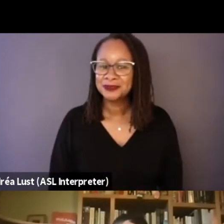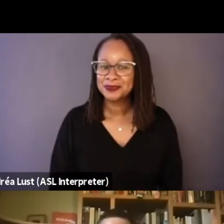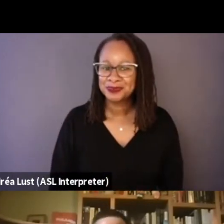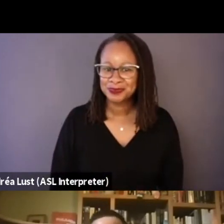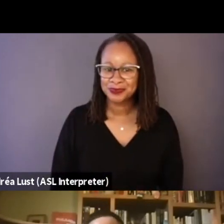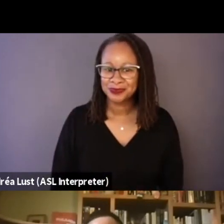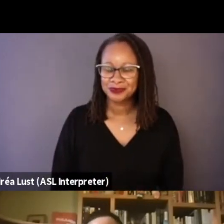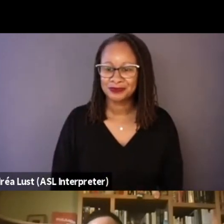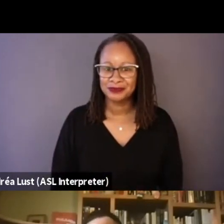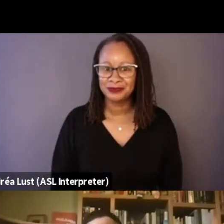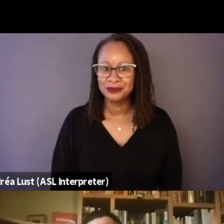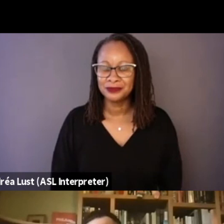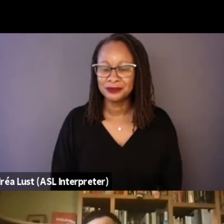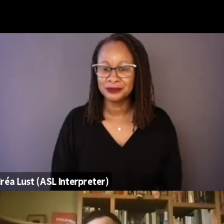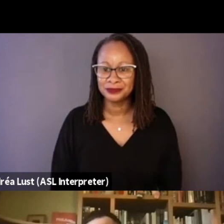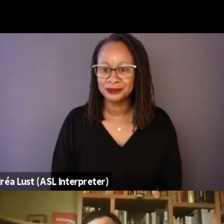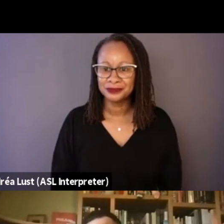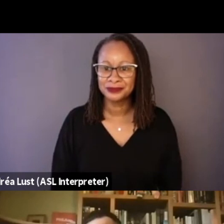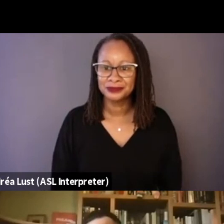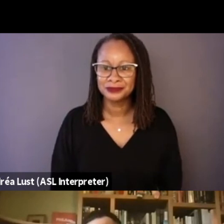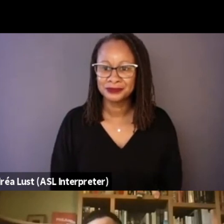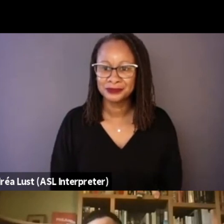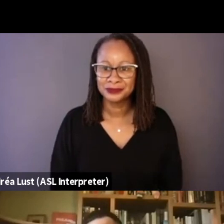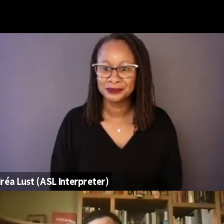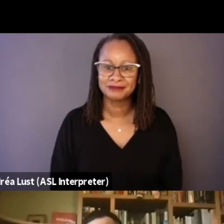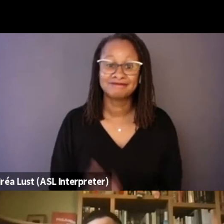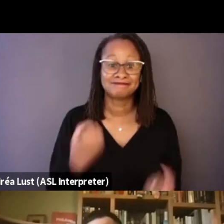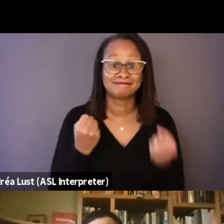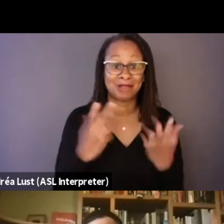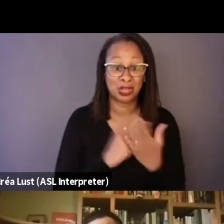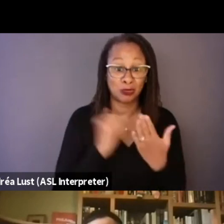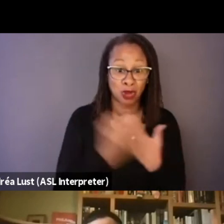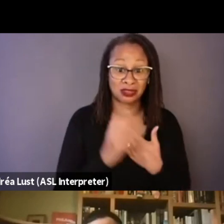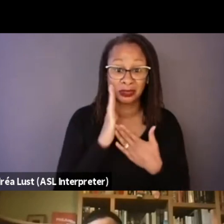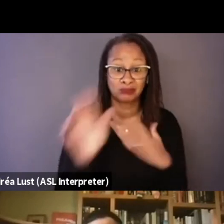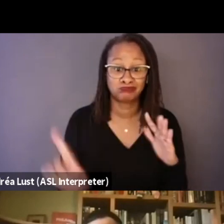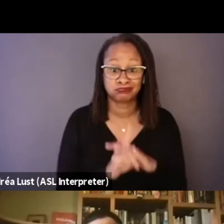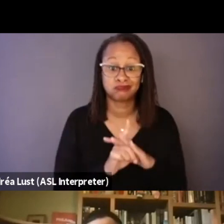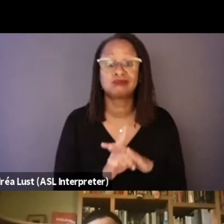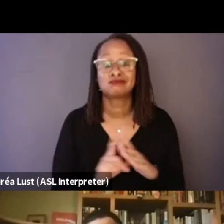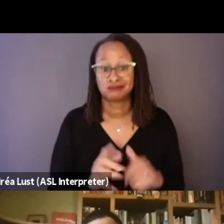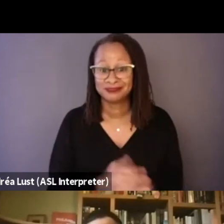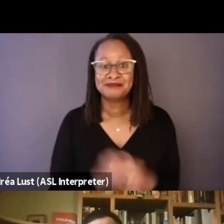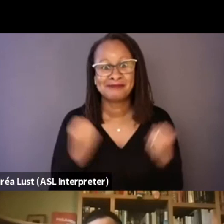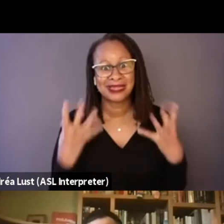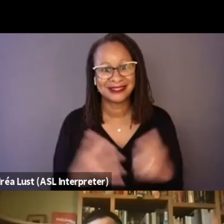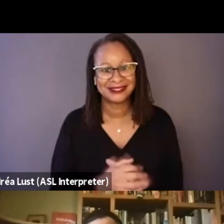Well, I have many projects coming up and they're all around-